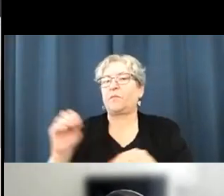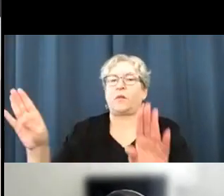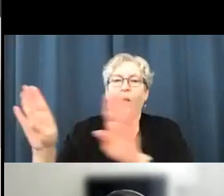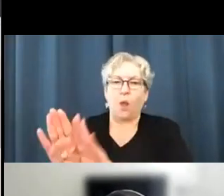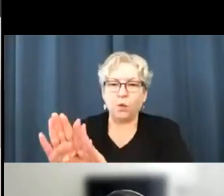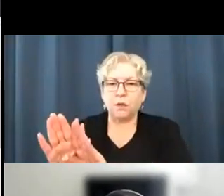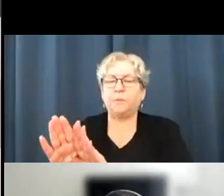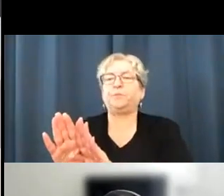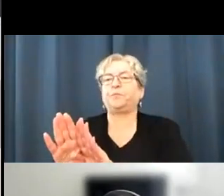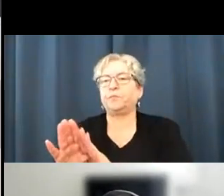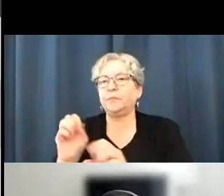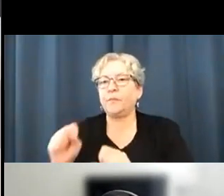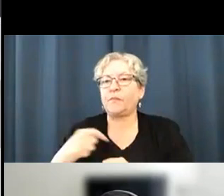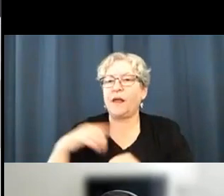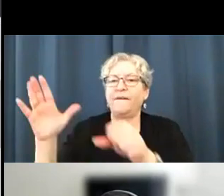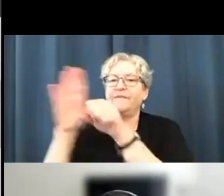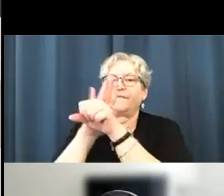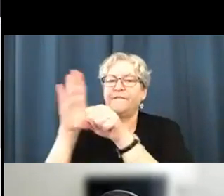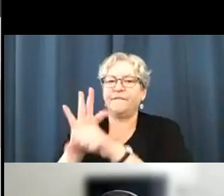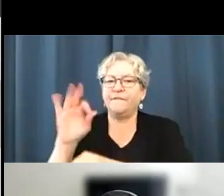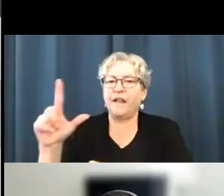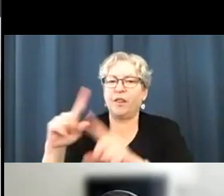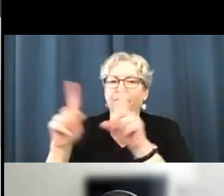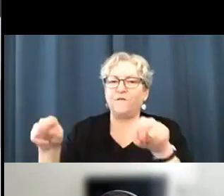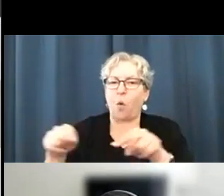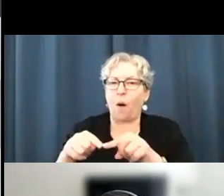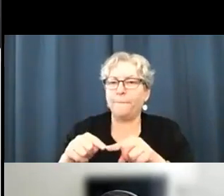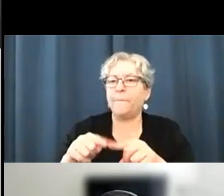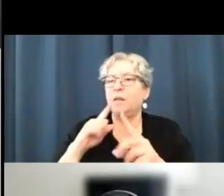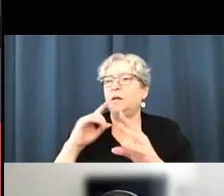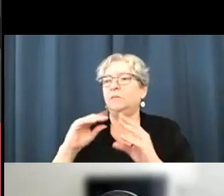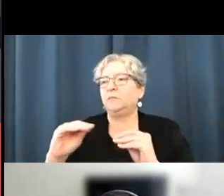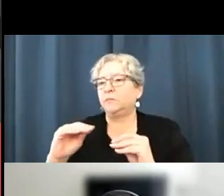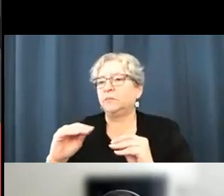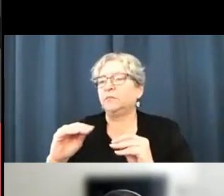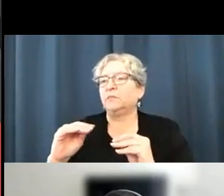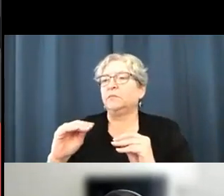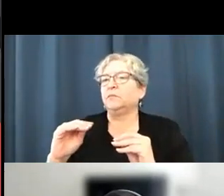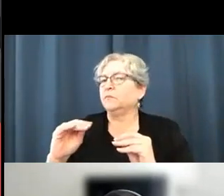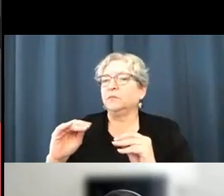and I can fill in the form as is and then click send feedback. And it all is pretty intuitive.